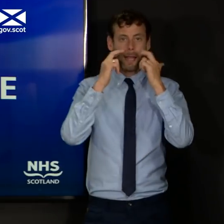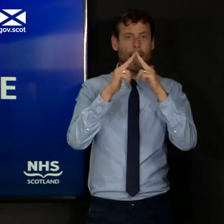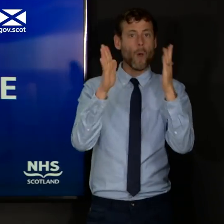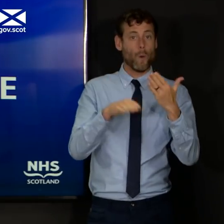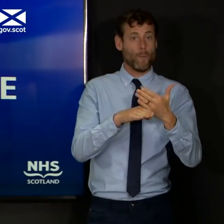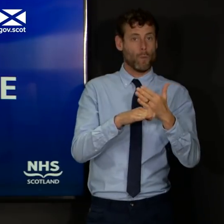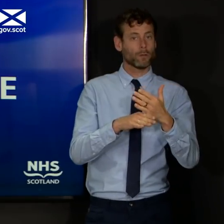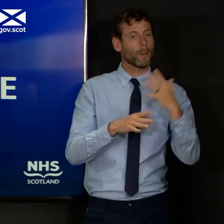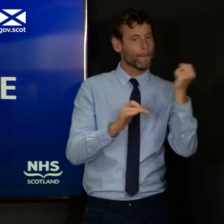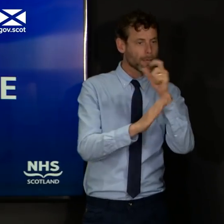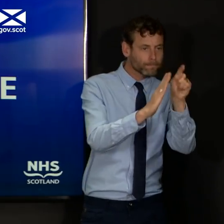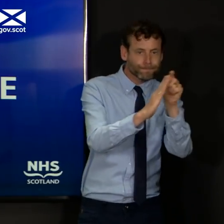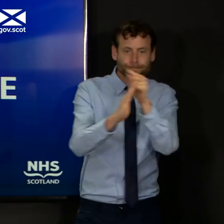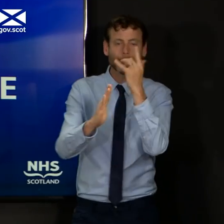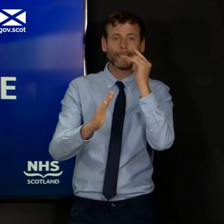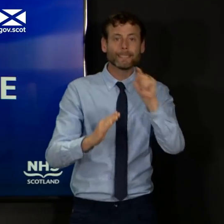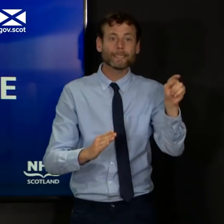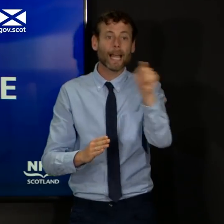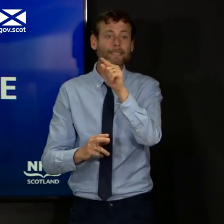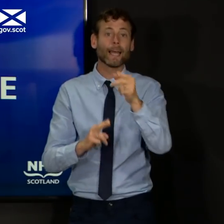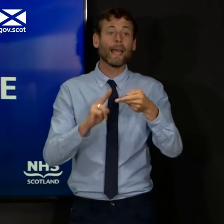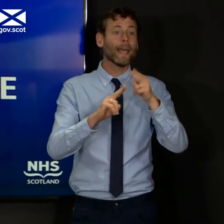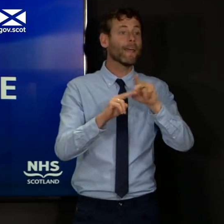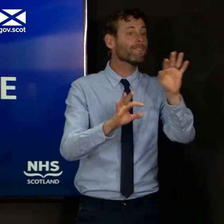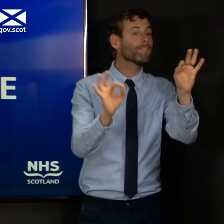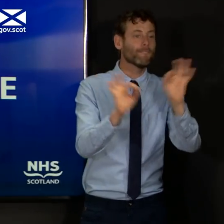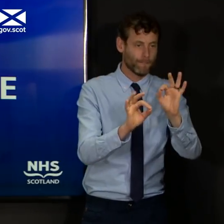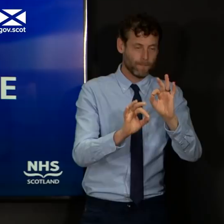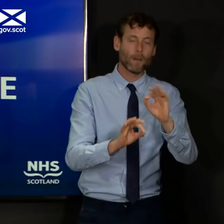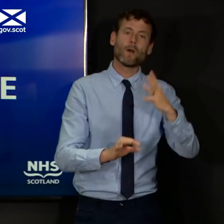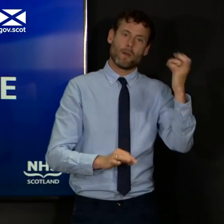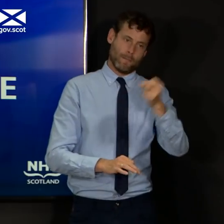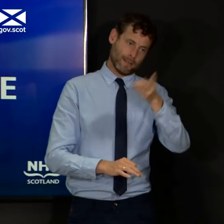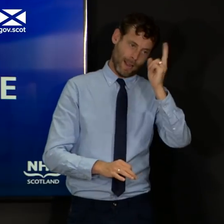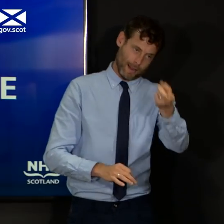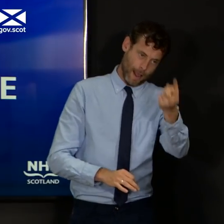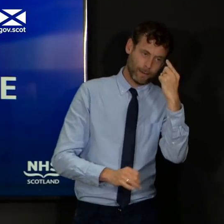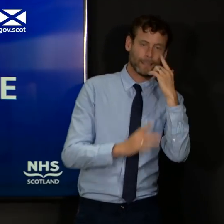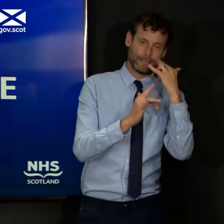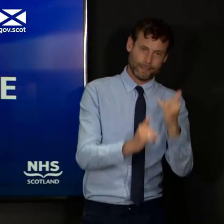And those who are returning negative tests will be tested again in that seven-day period.